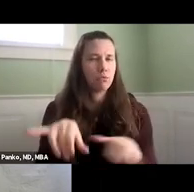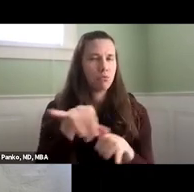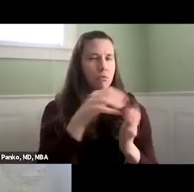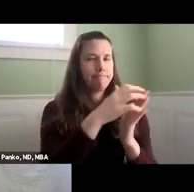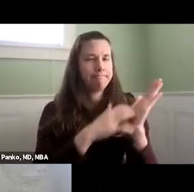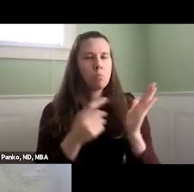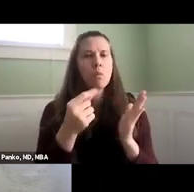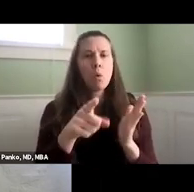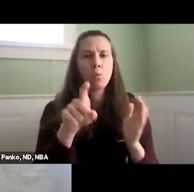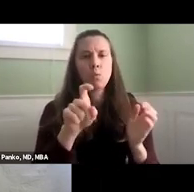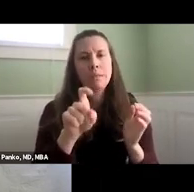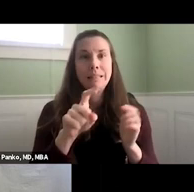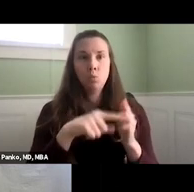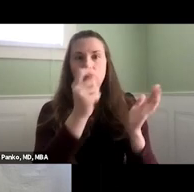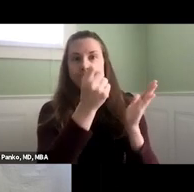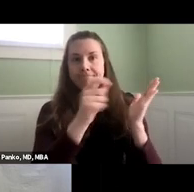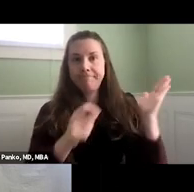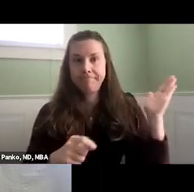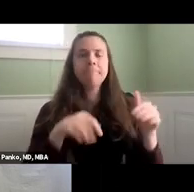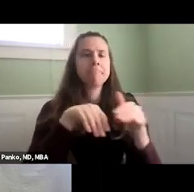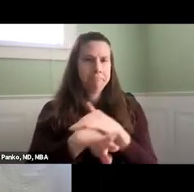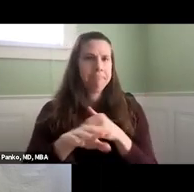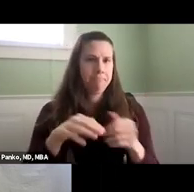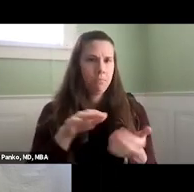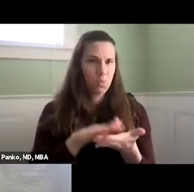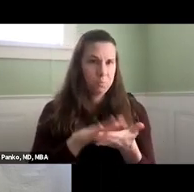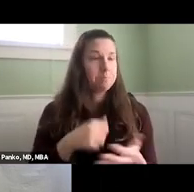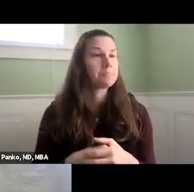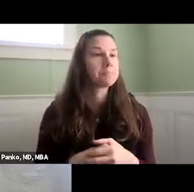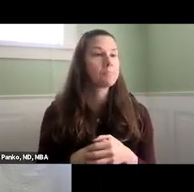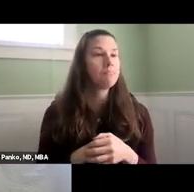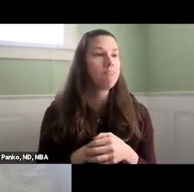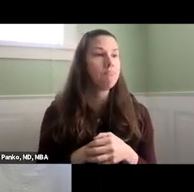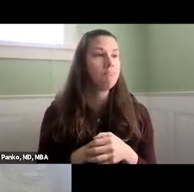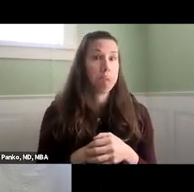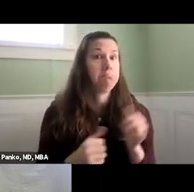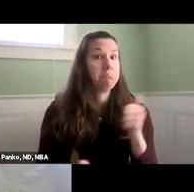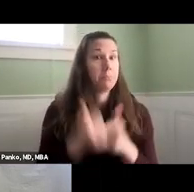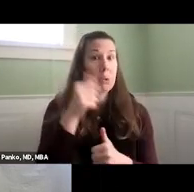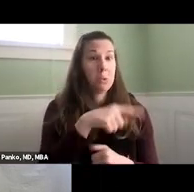program and looking at the technical standards of basically what is required to enter medical